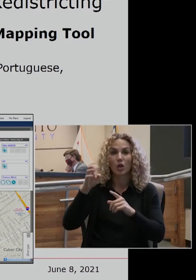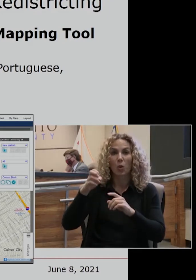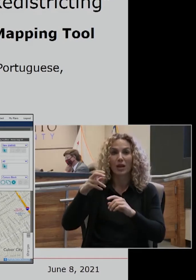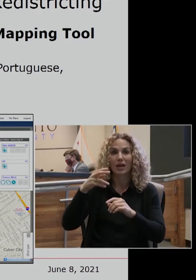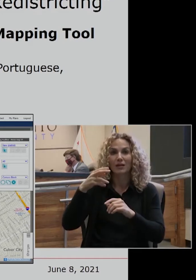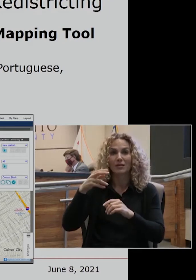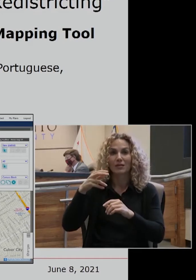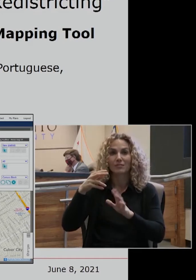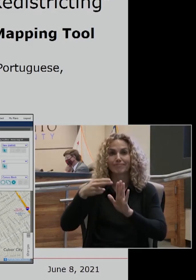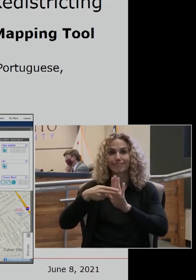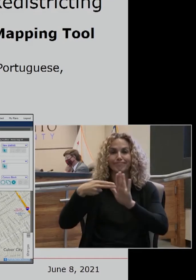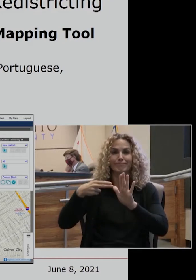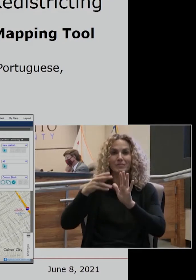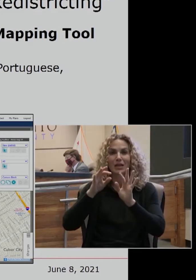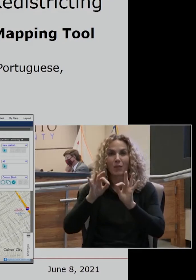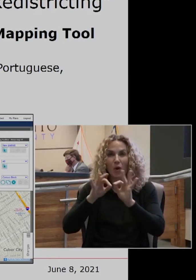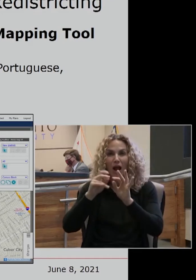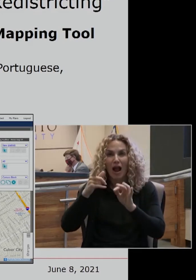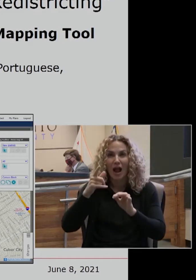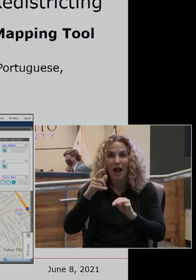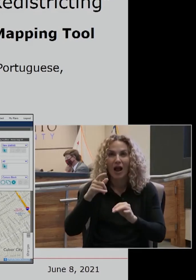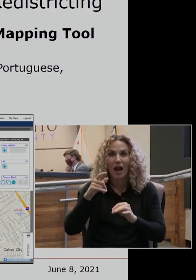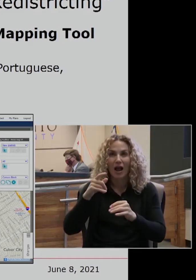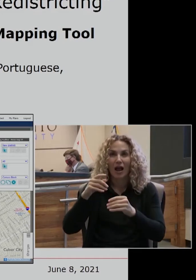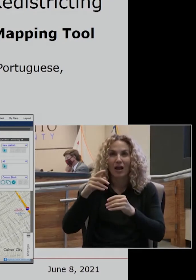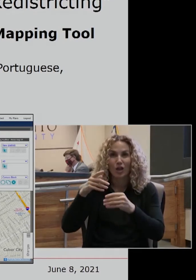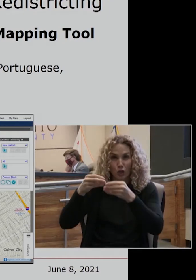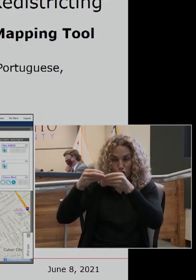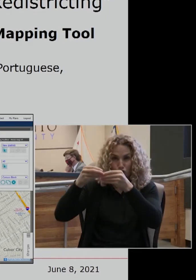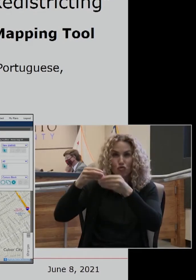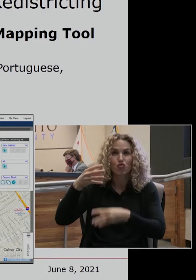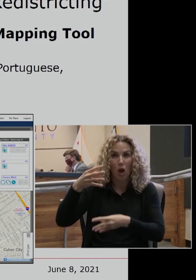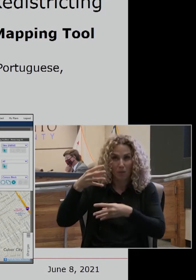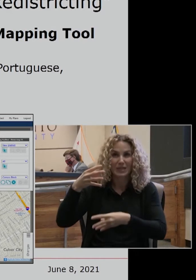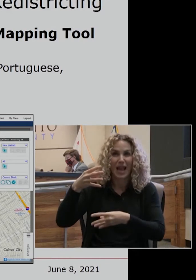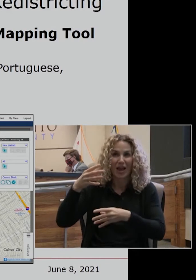HAVE ON OUR DESK TOP COMPUTERS AND THERE IS A PULL DOWN MENU.